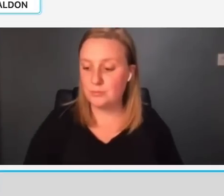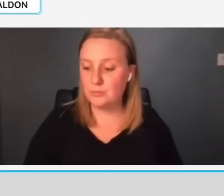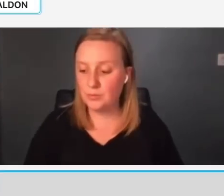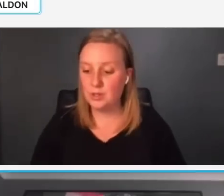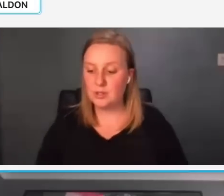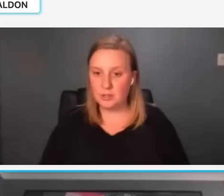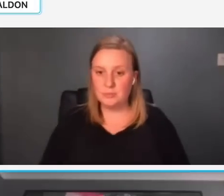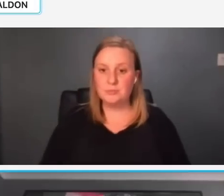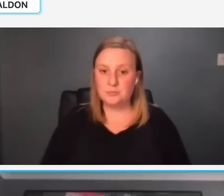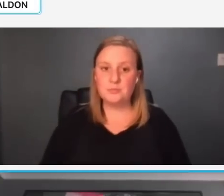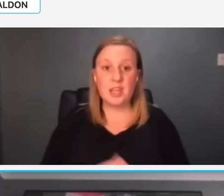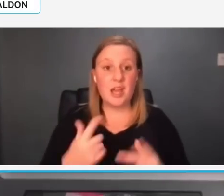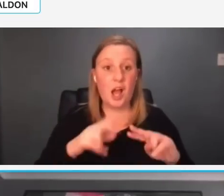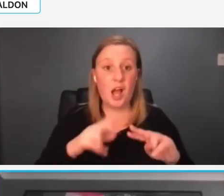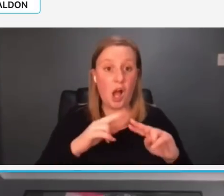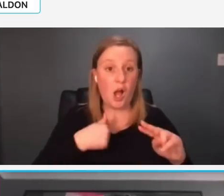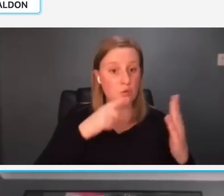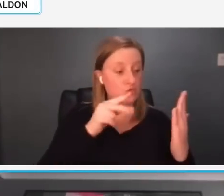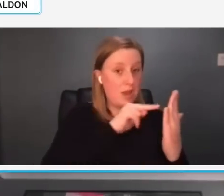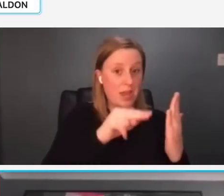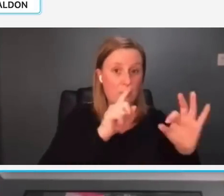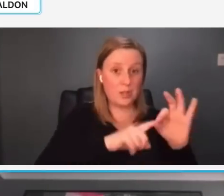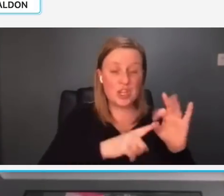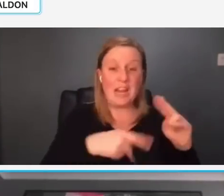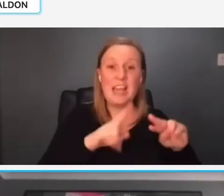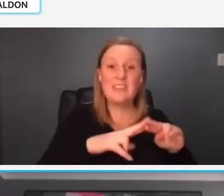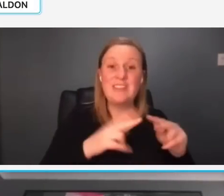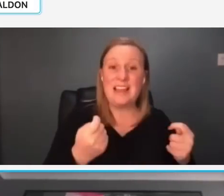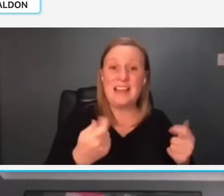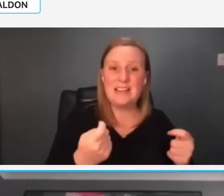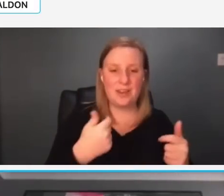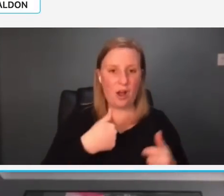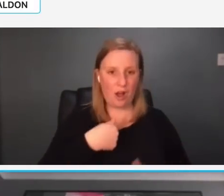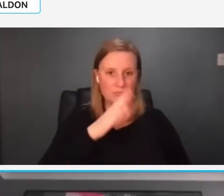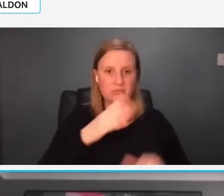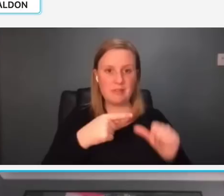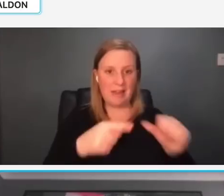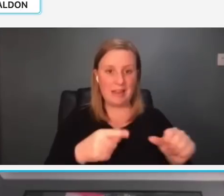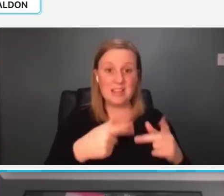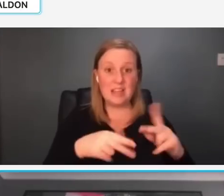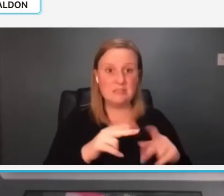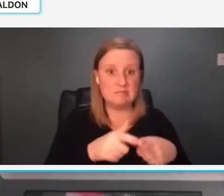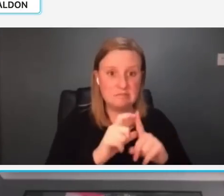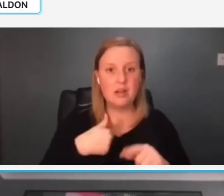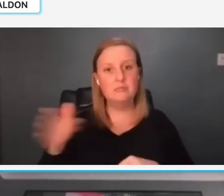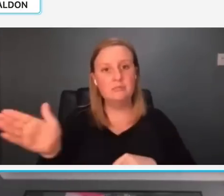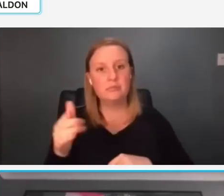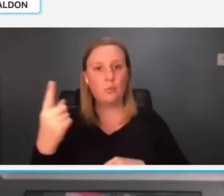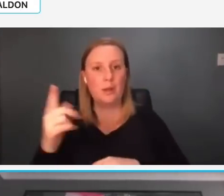they're easy I'll answer them myself and if they're not then I'll ask one of our panellists to step in. So the first question is: